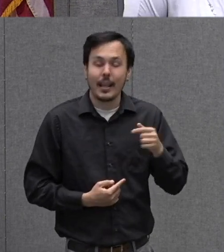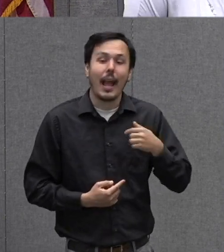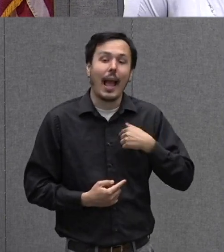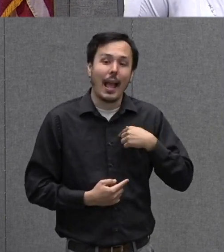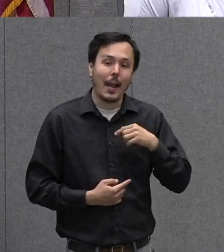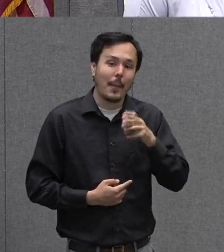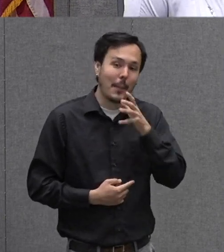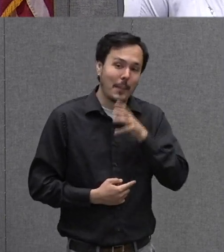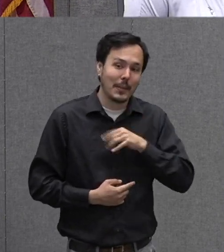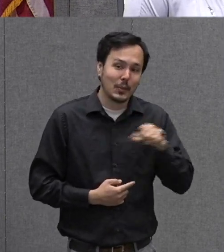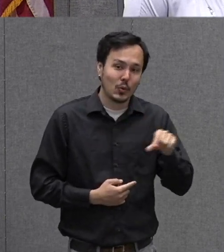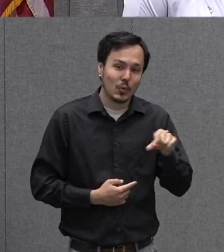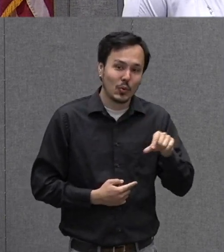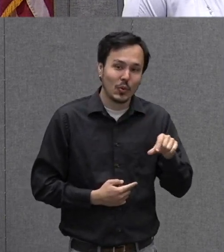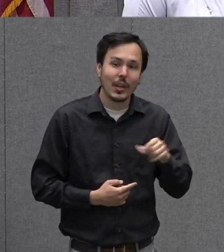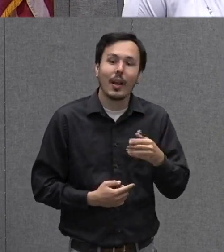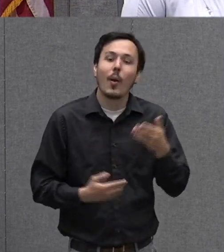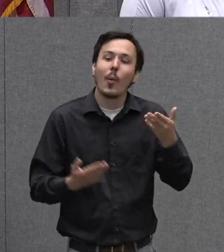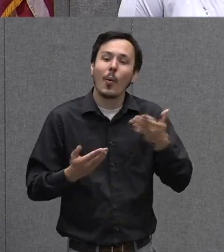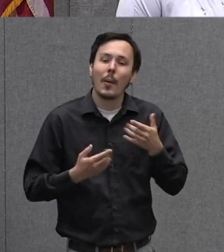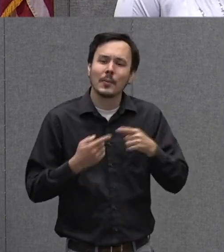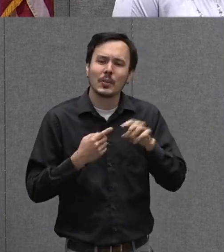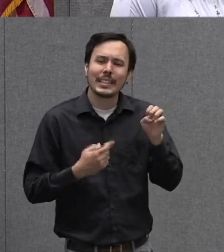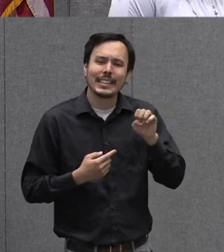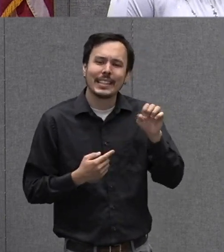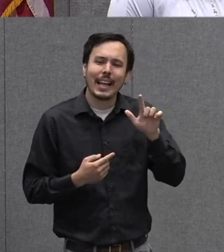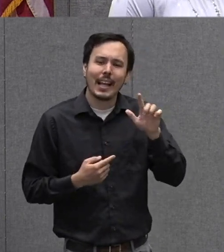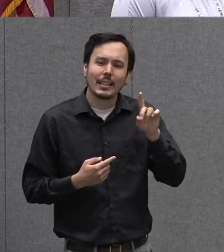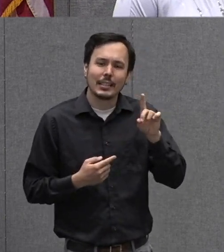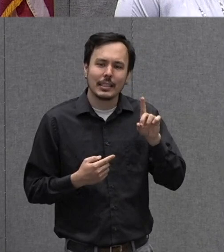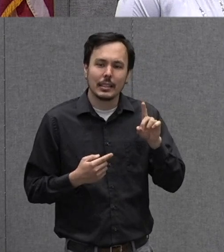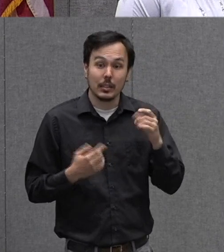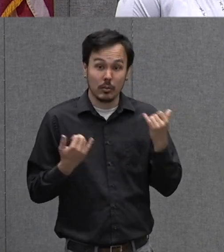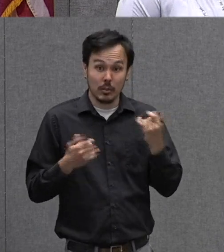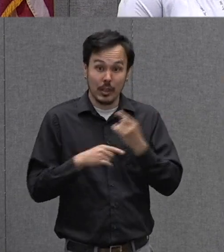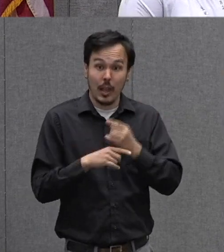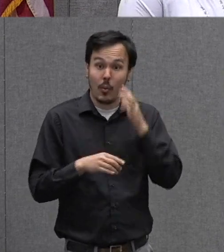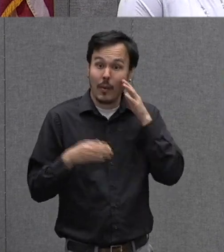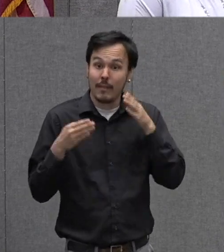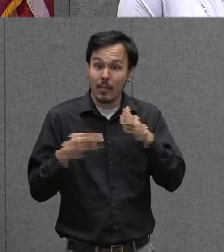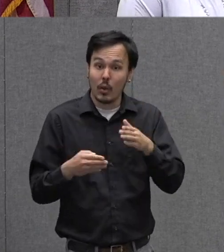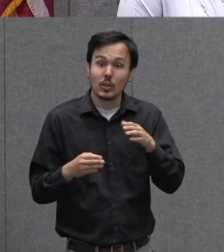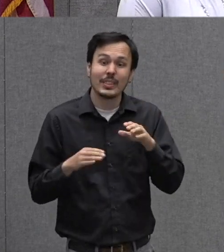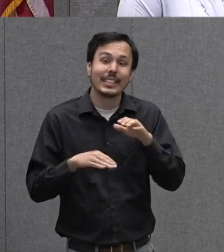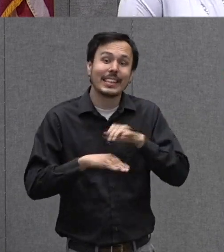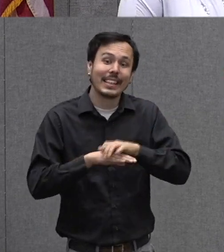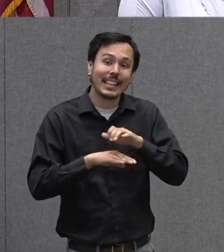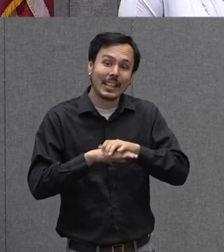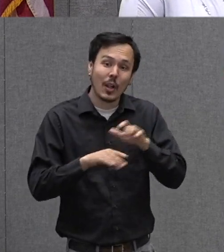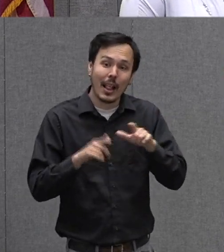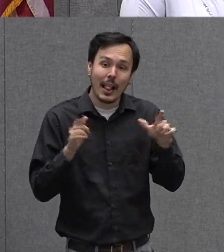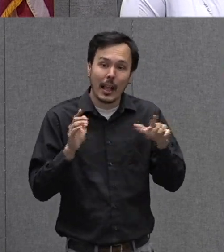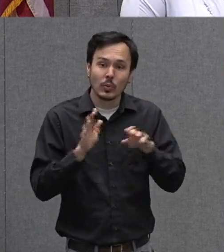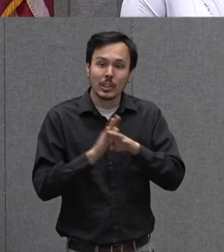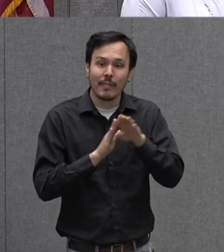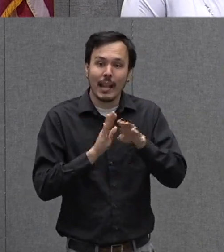And welcome to our ELD session. Our episode today focus on English language development, using words, using language